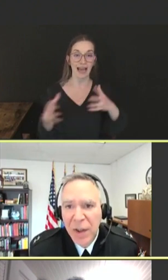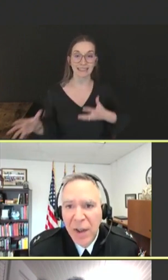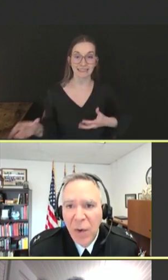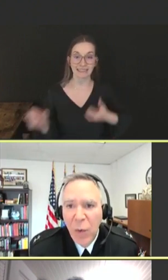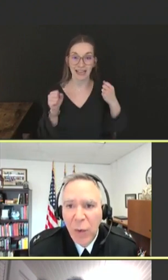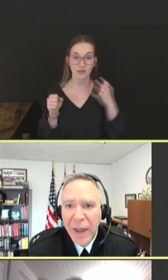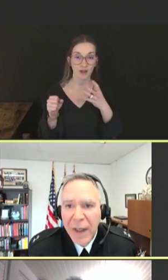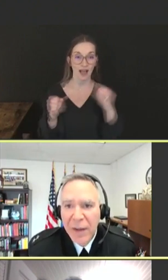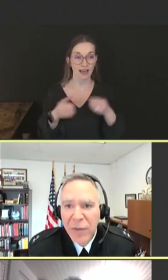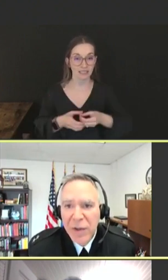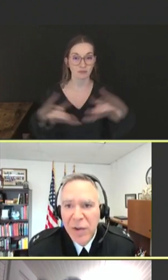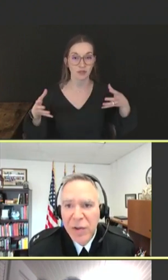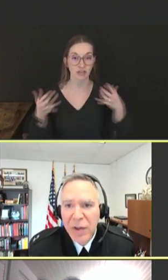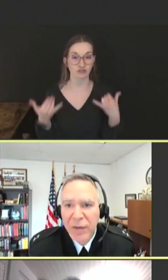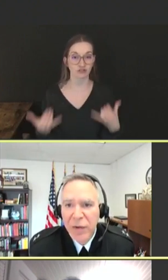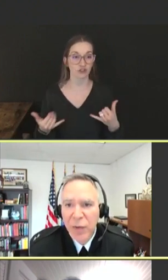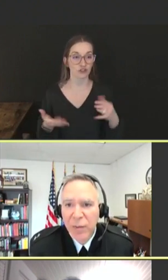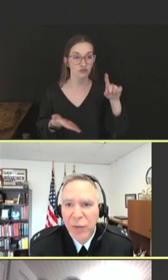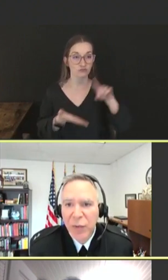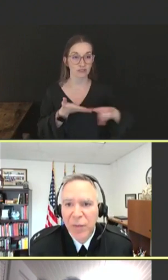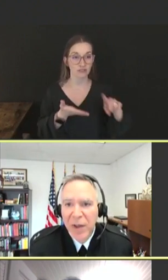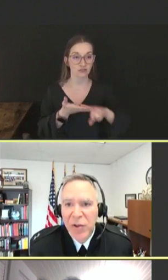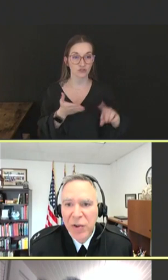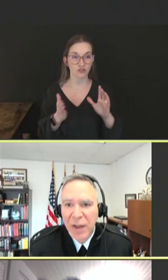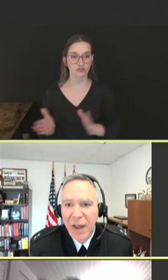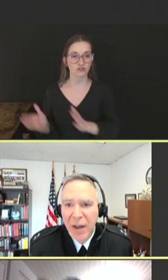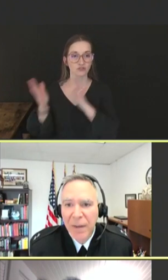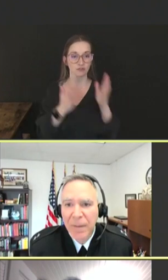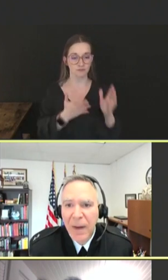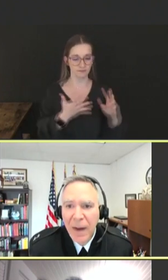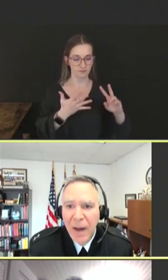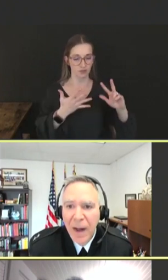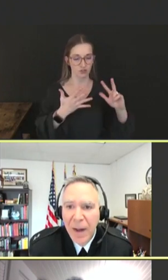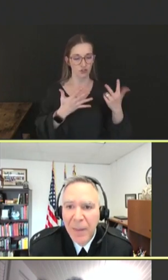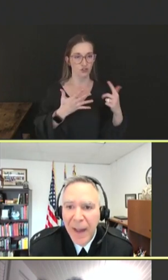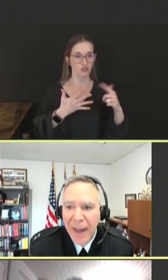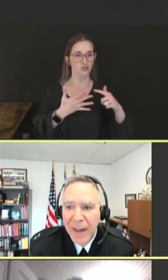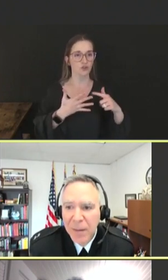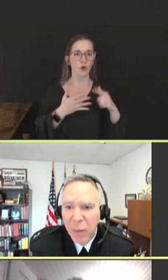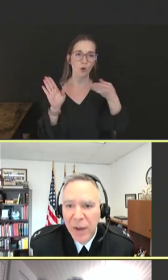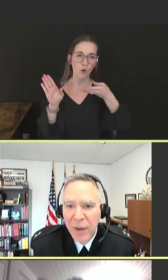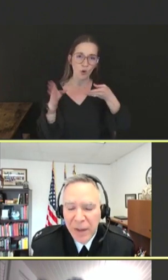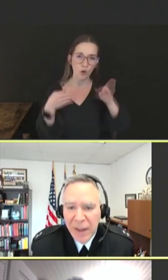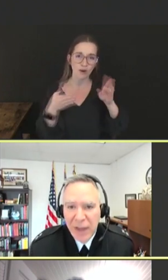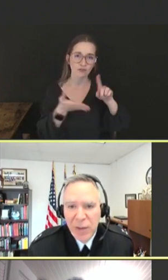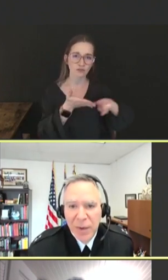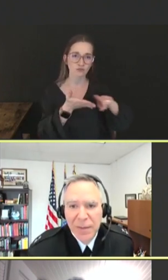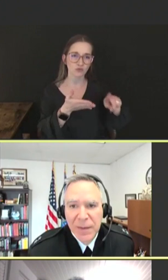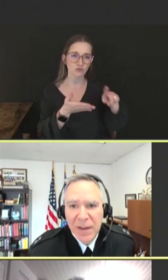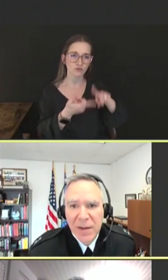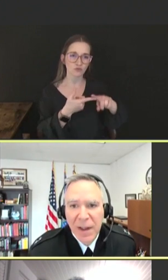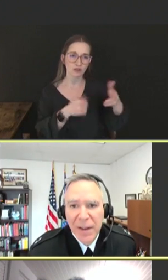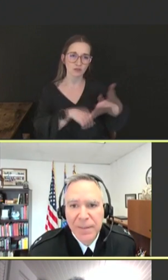orienting the research effort to improve patient care, and partner engagement. Next slide.